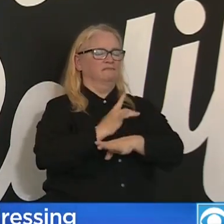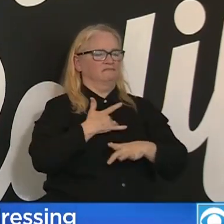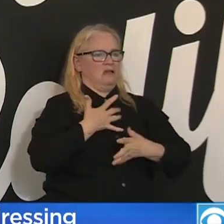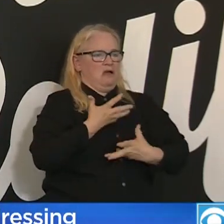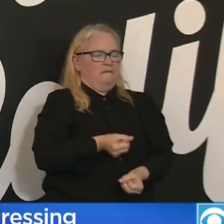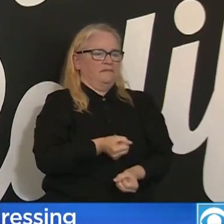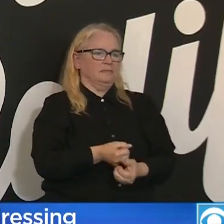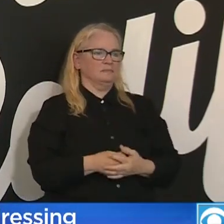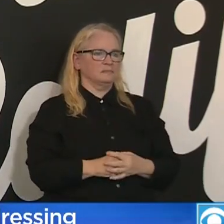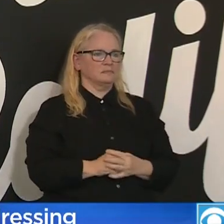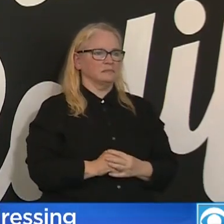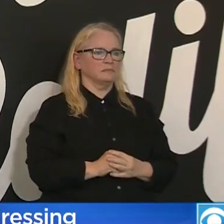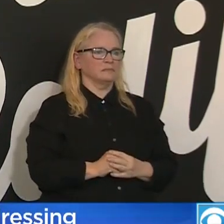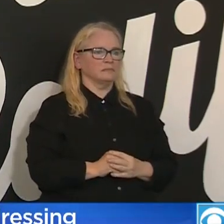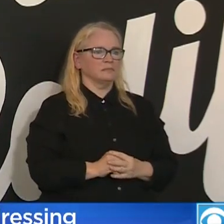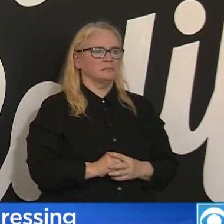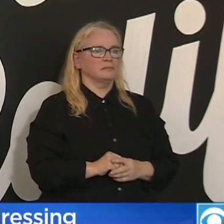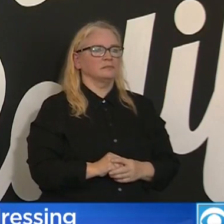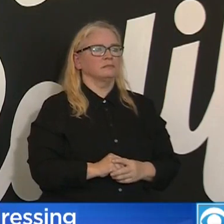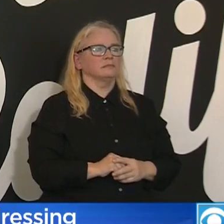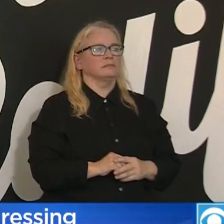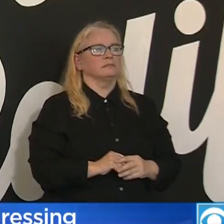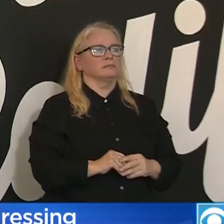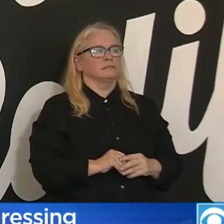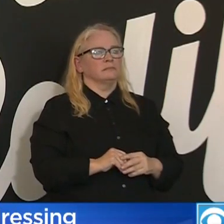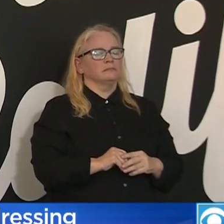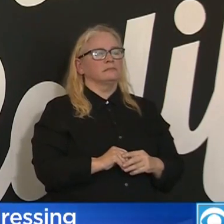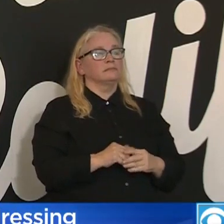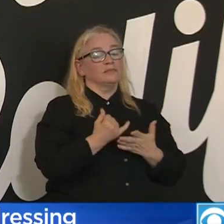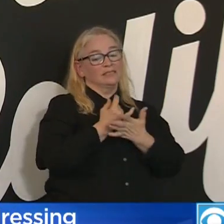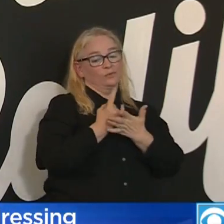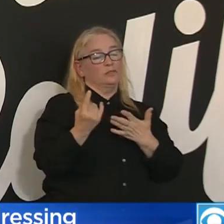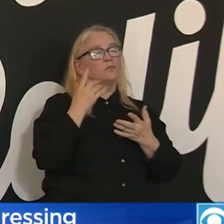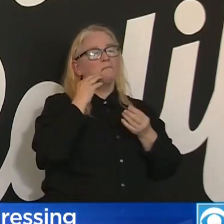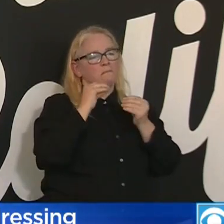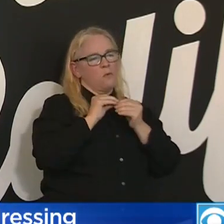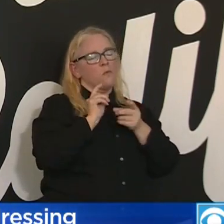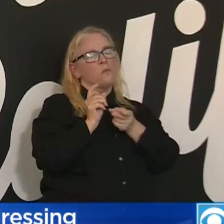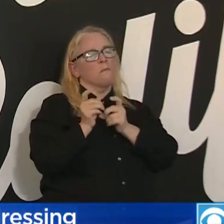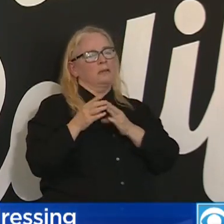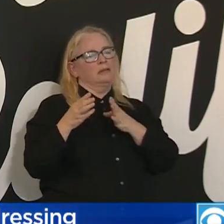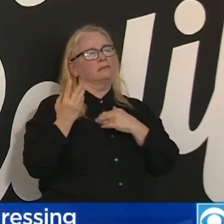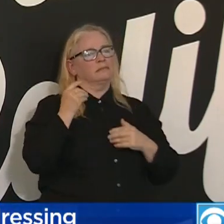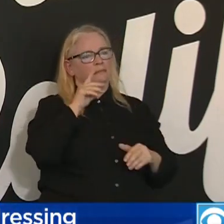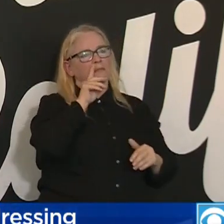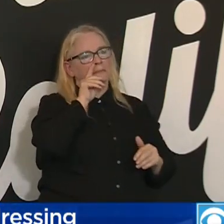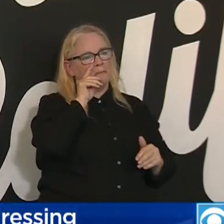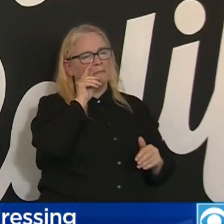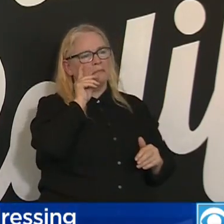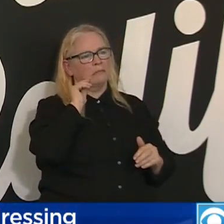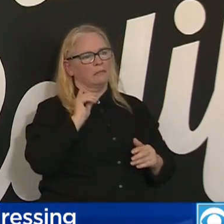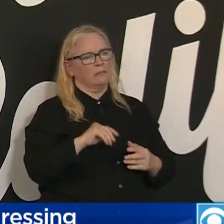IT GIVES US AGAIN MORE CONFIDENCE IN OUR CAPACITY TO